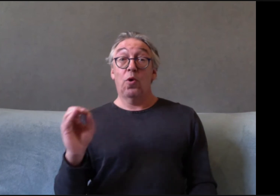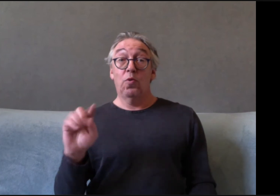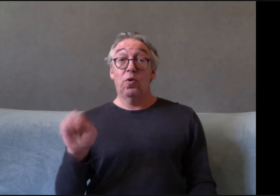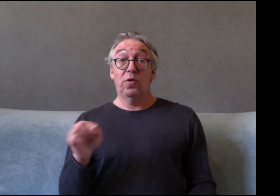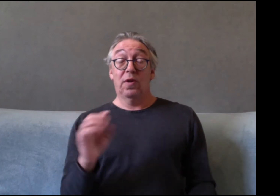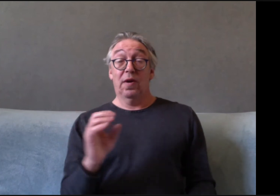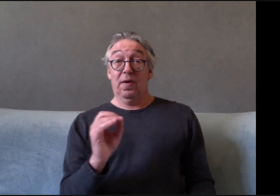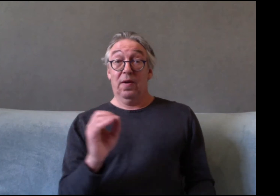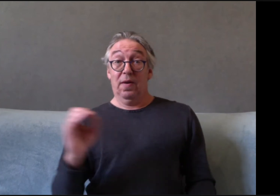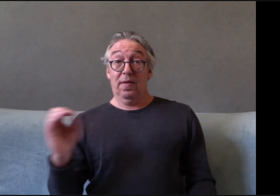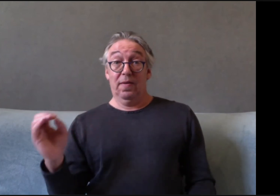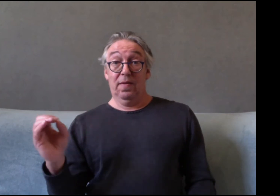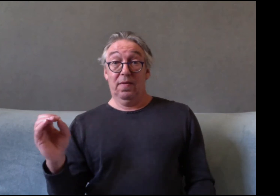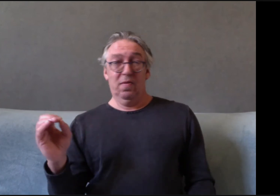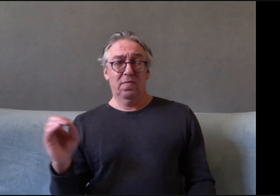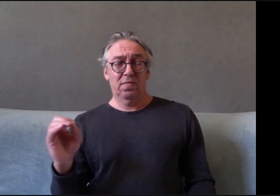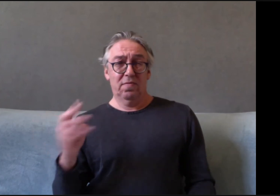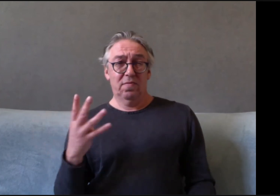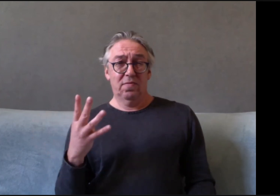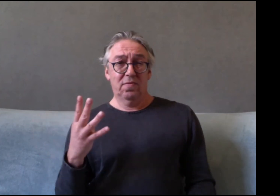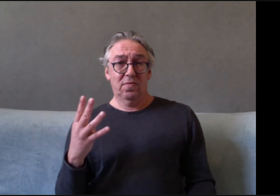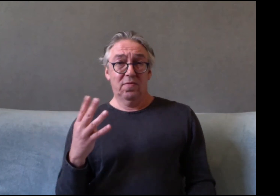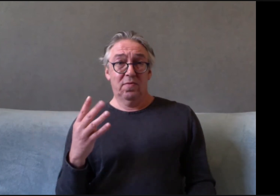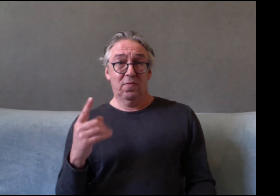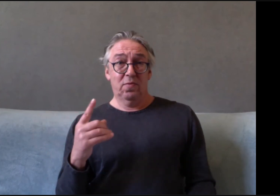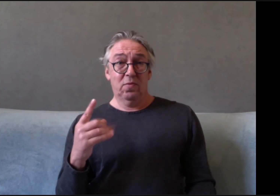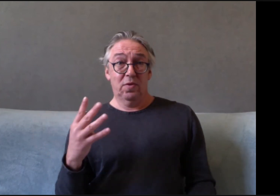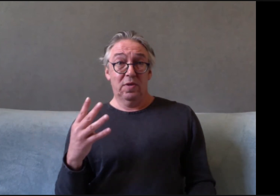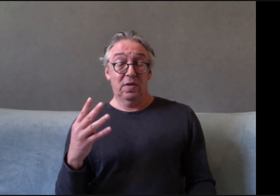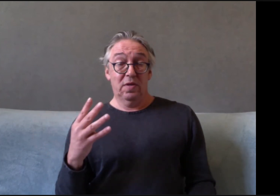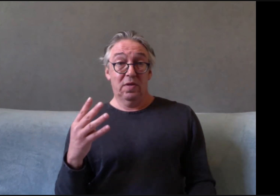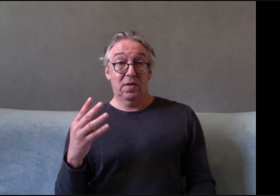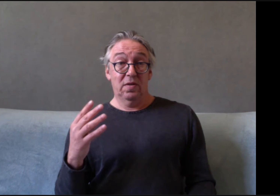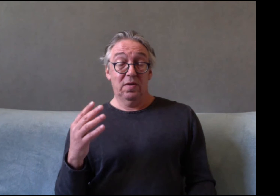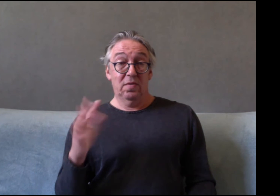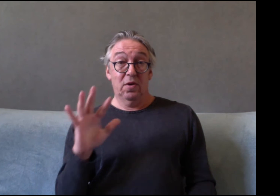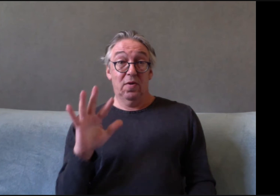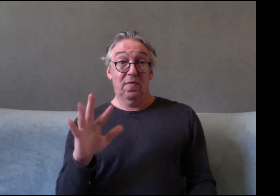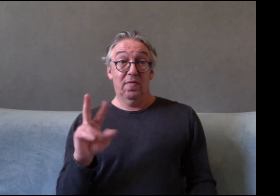Around, more or less 52,000 recovered.